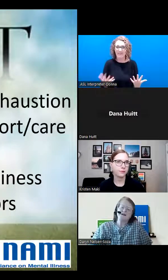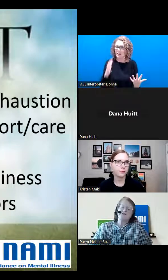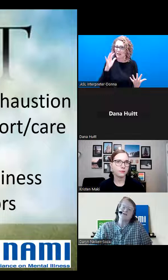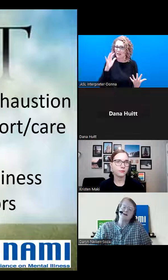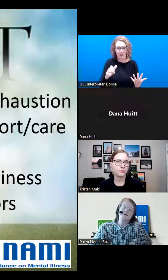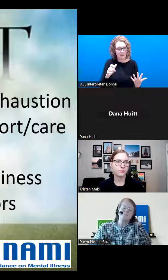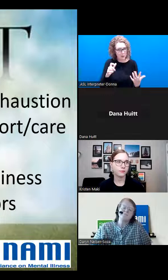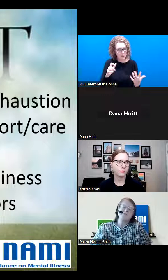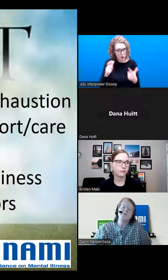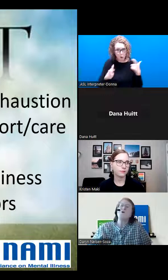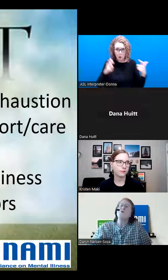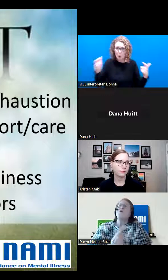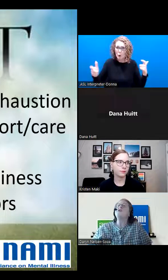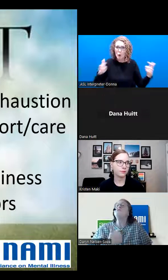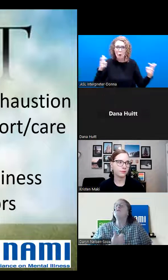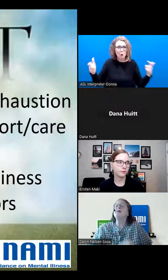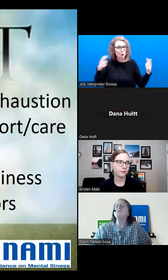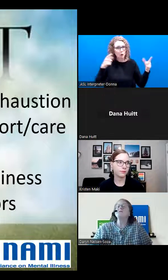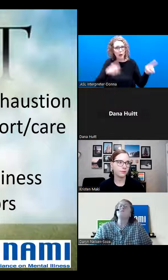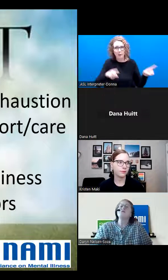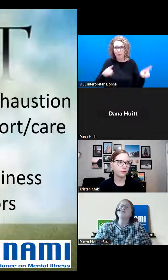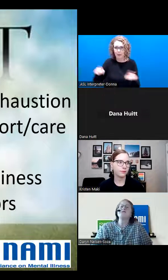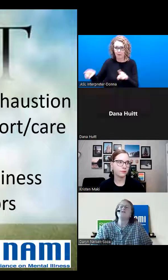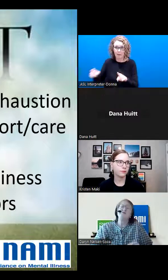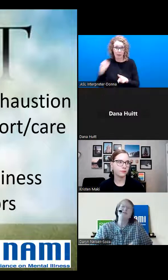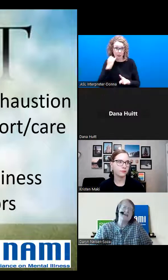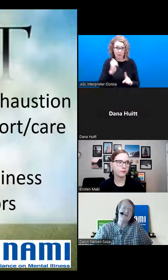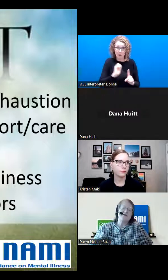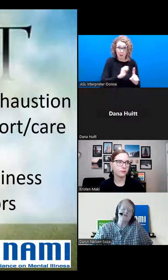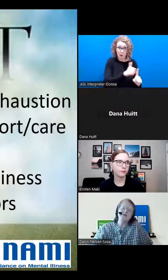at different types of stresses, burdens, and also